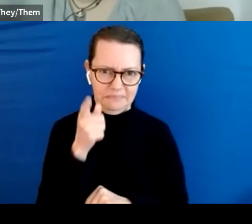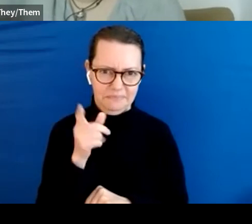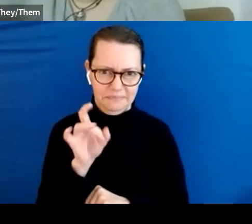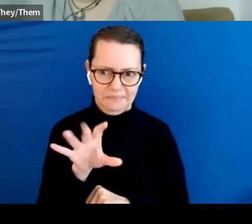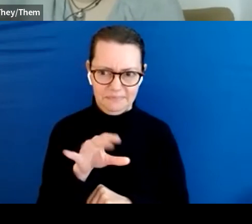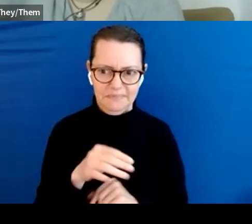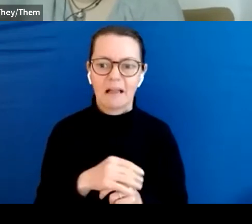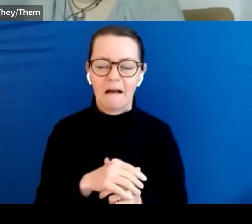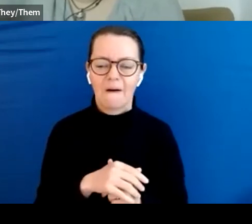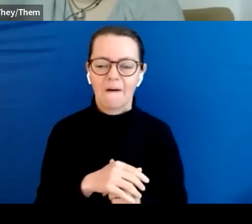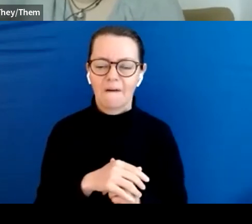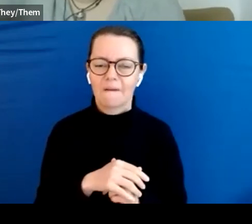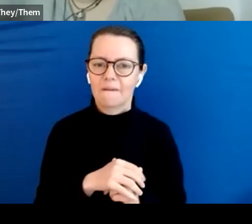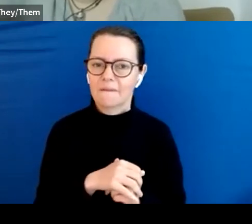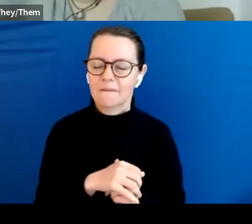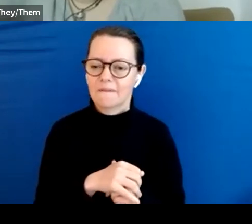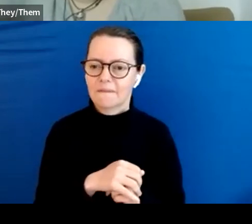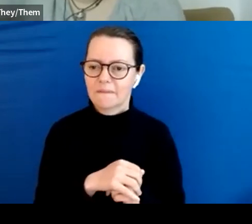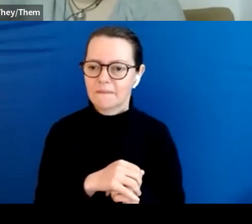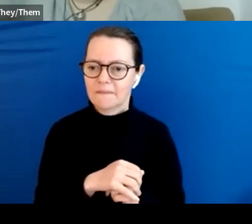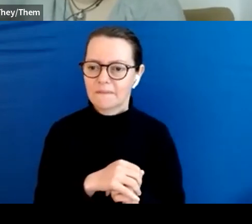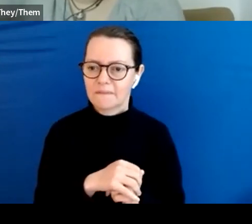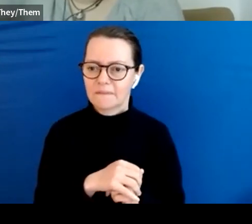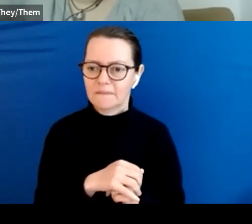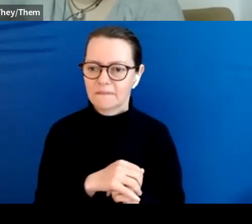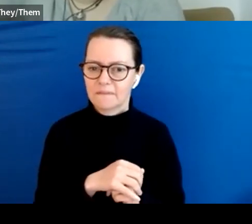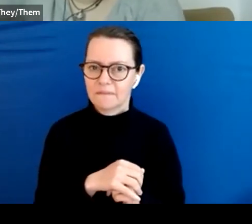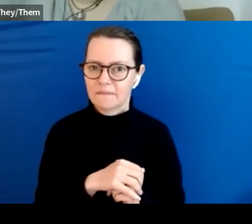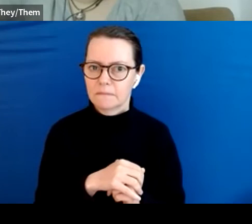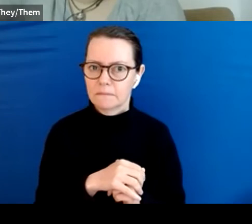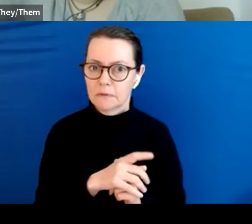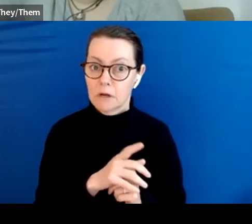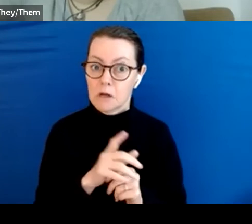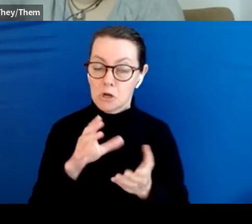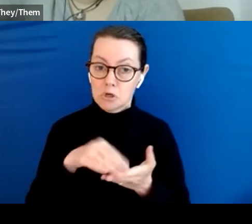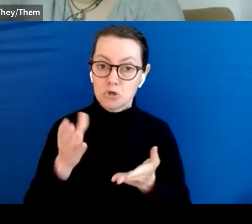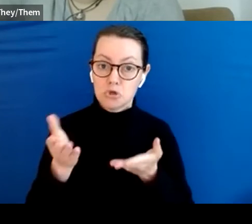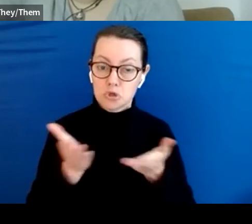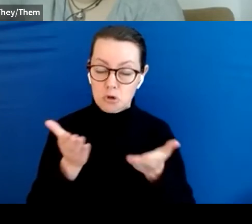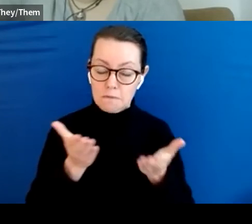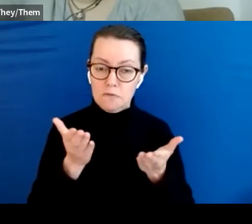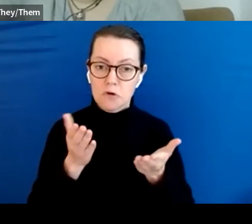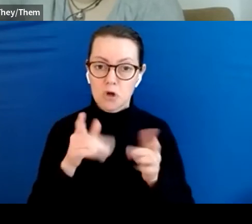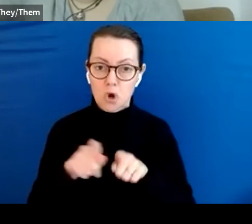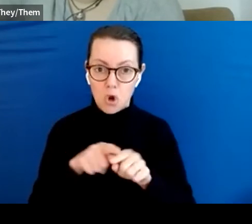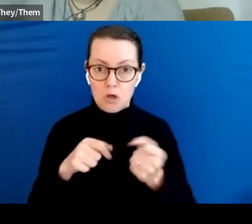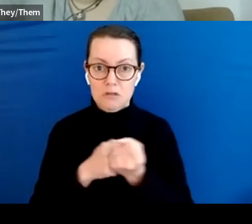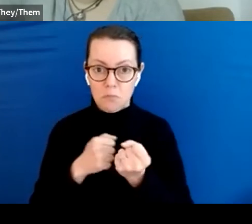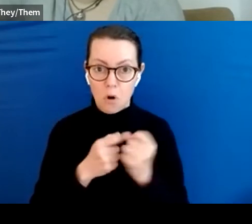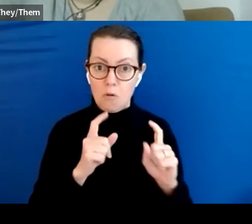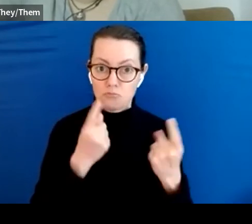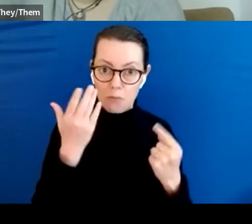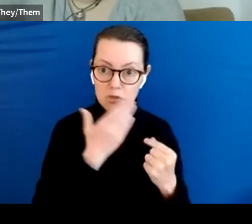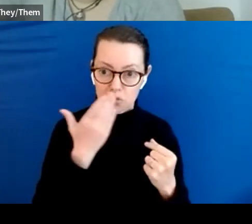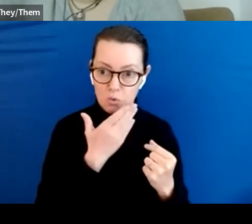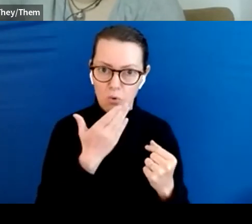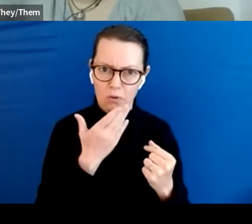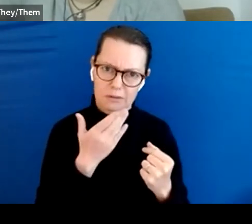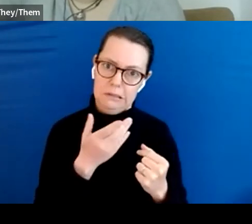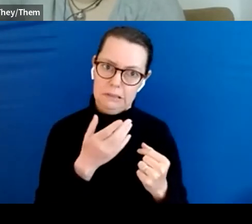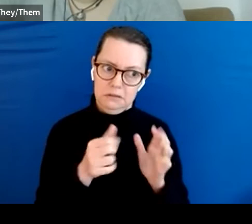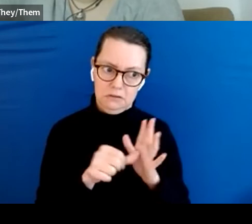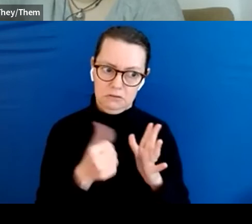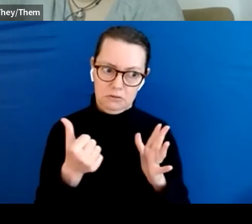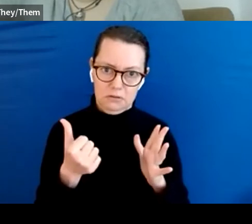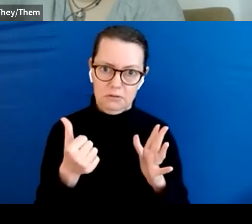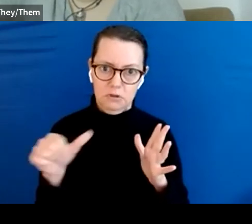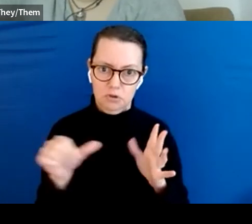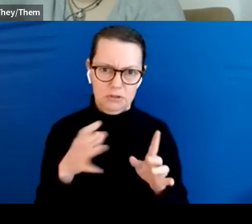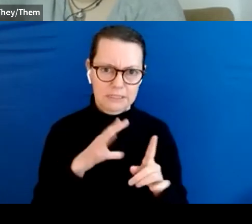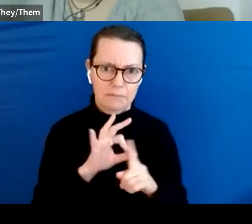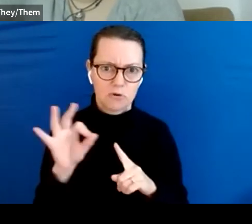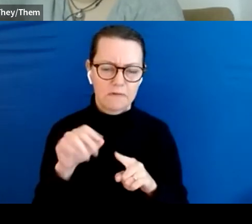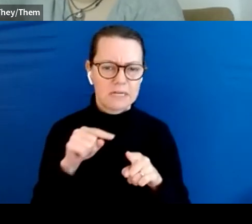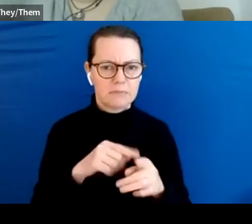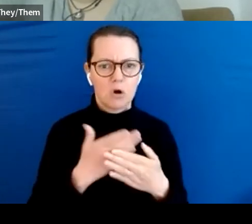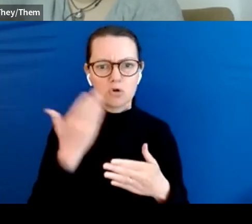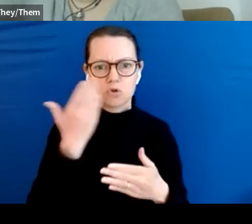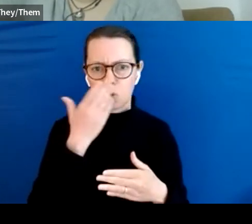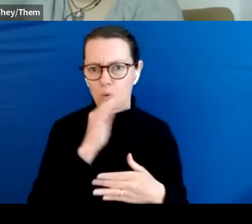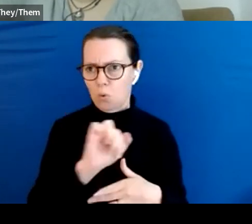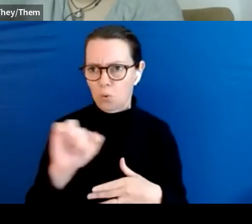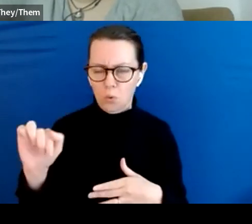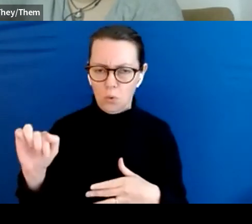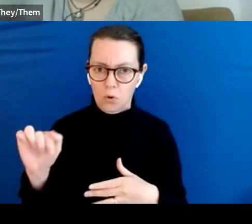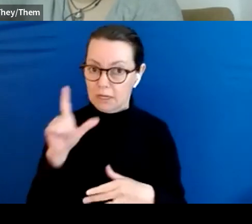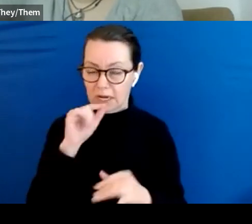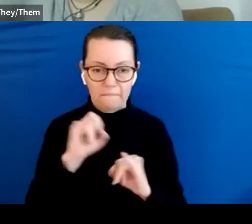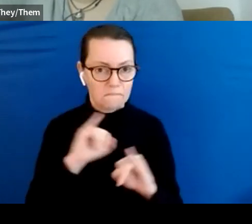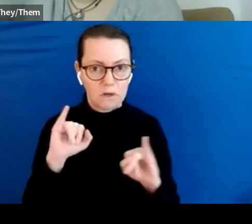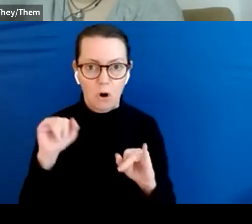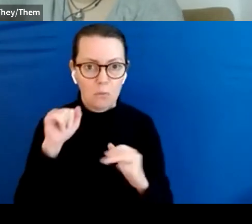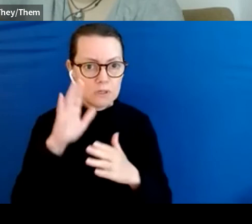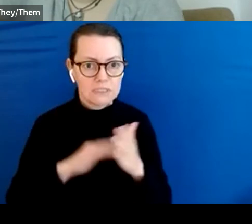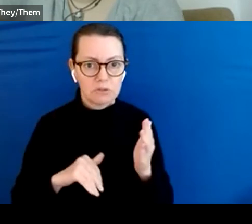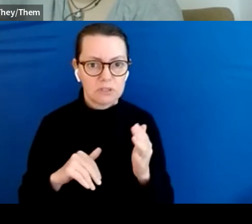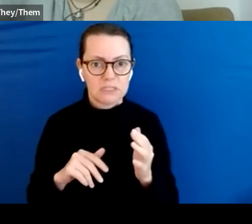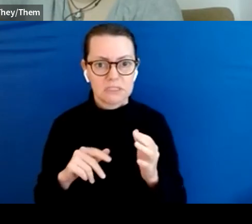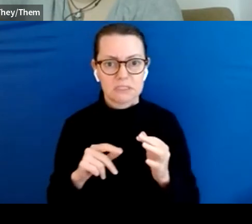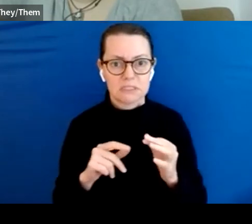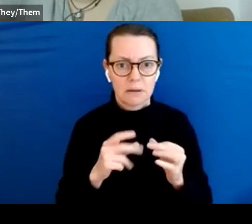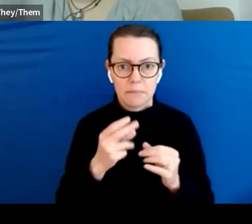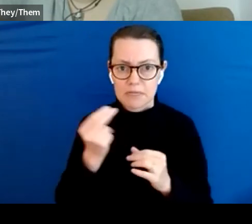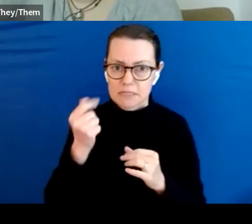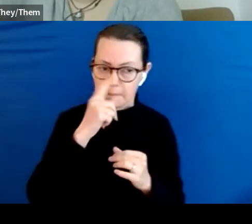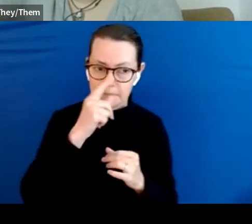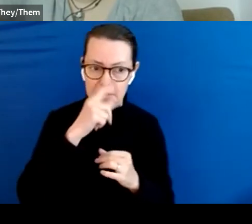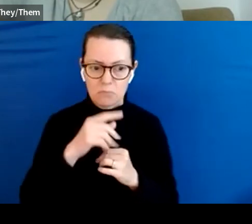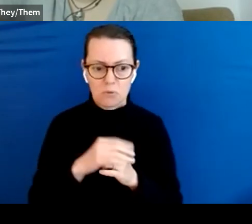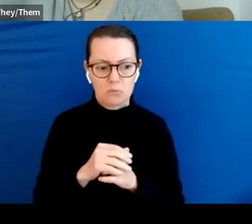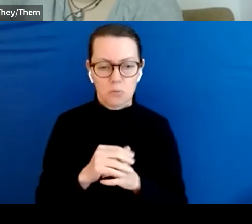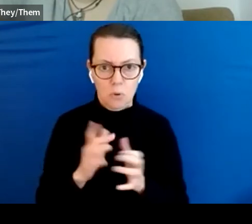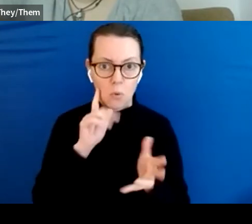So, sometimes, most of the time I think Student Services learning support, particularly in primary school should be much better than that, sometimes depending on school, you'll have a very terrible experience, but there are people out there who are willing